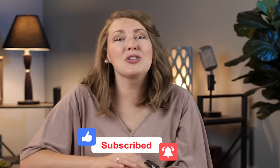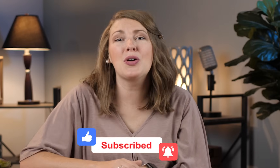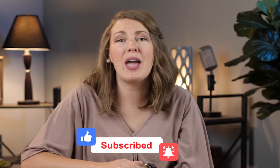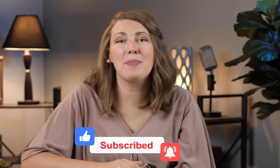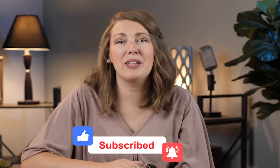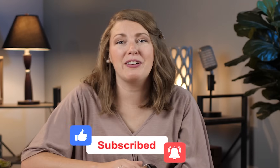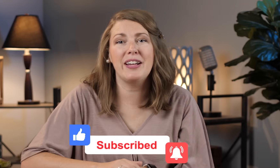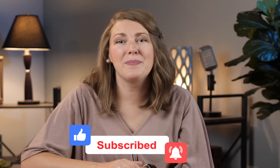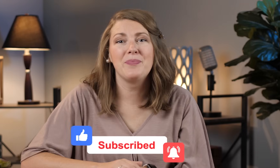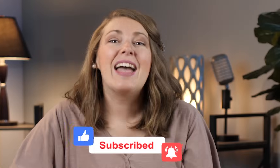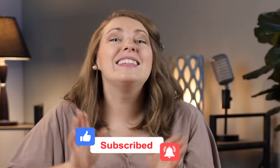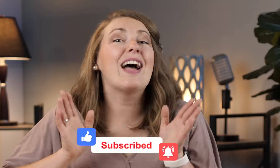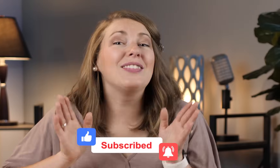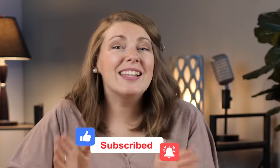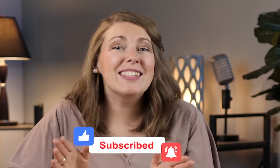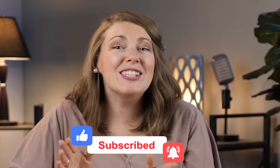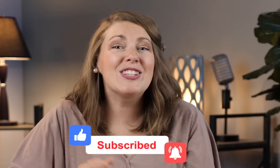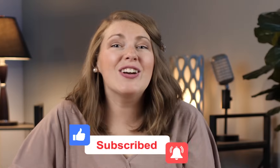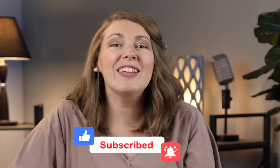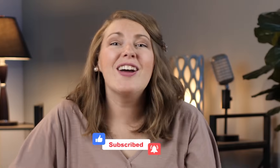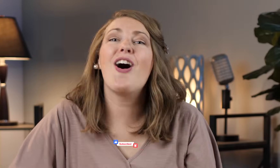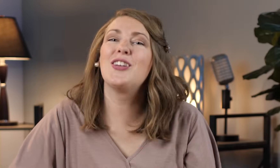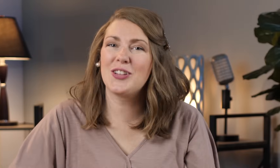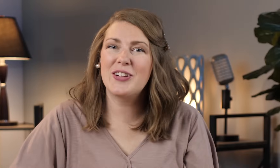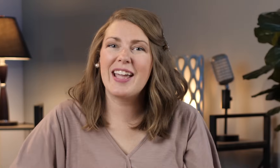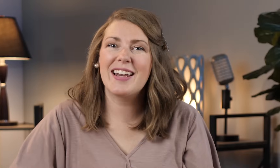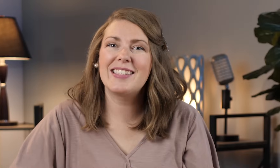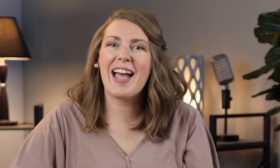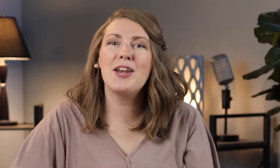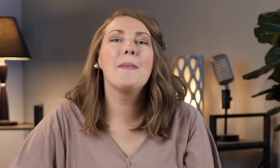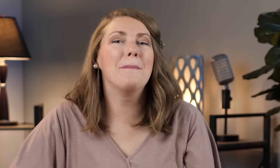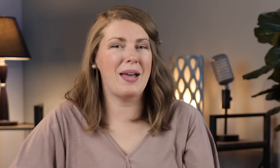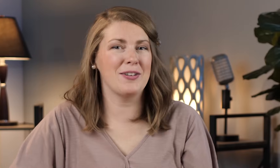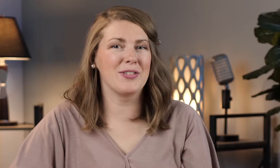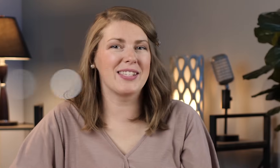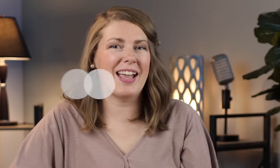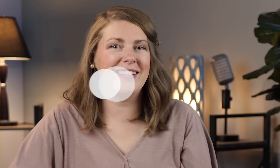your vocabulary. Now let's get started on learning how to sign medical signs.